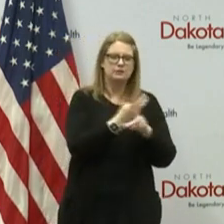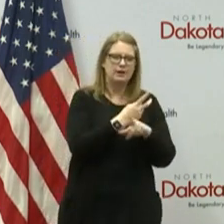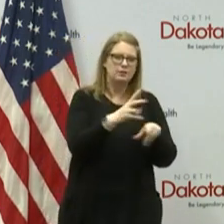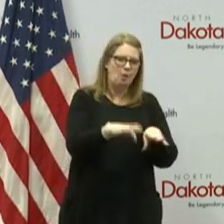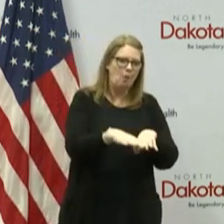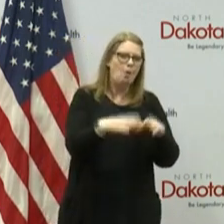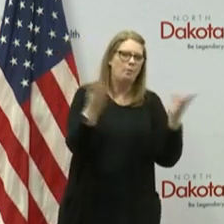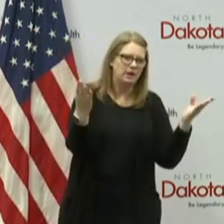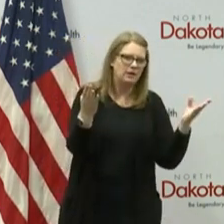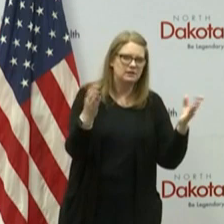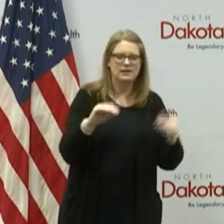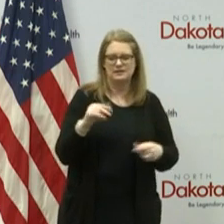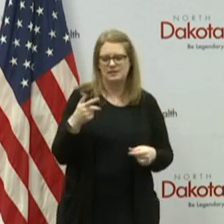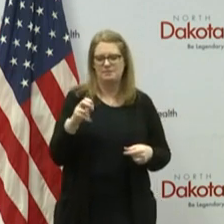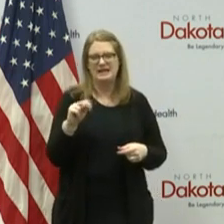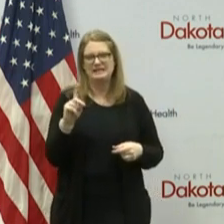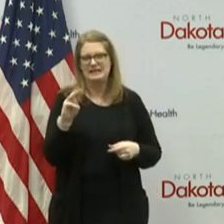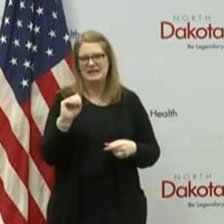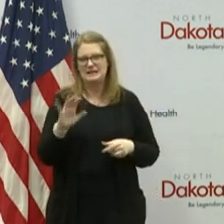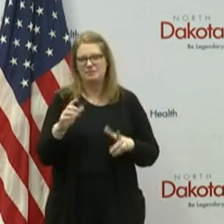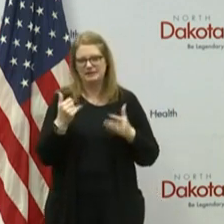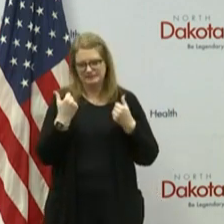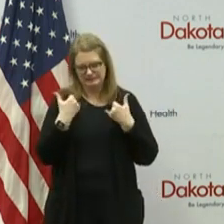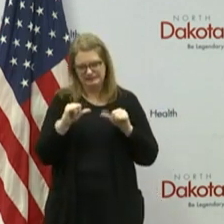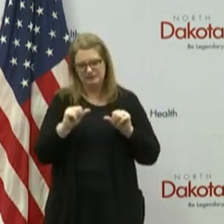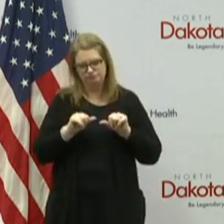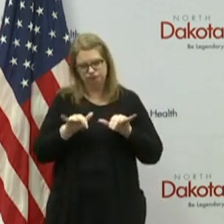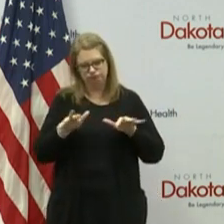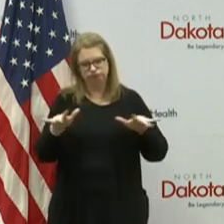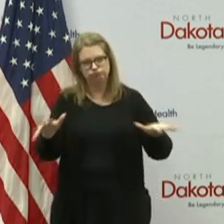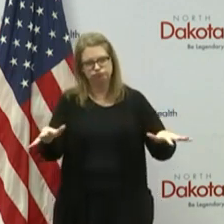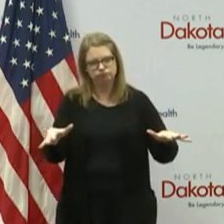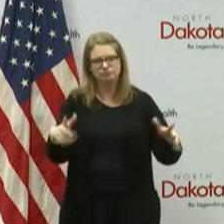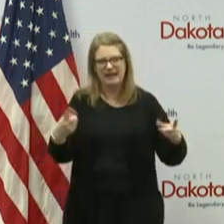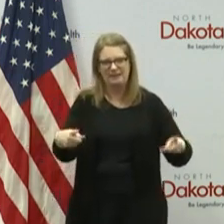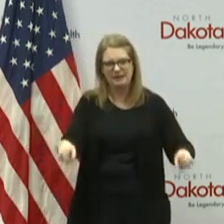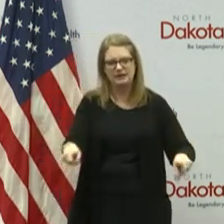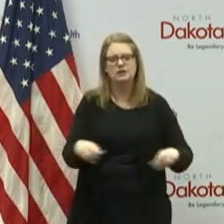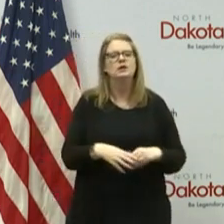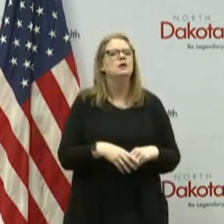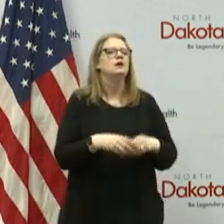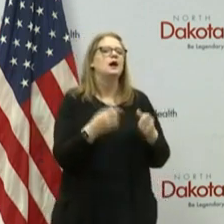STAKEHOLDERS BOTH PUBLIC AND PRIVATE AT THOSE IN USE FOR THE APPROPRIATE TIMELINE OF